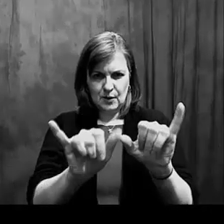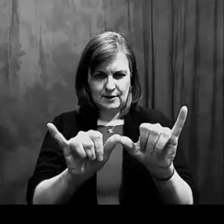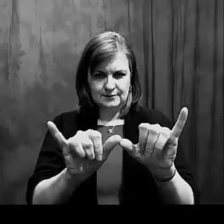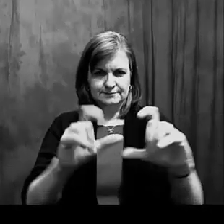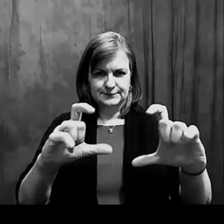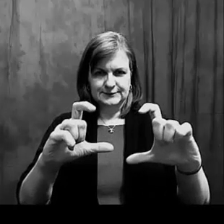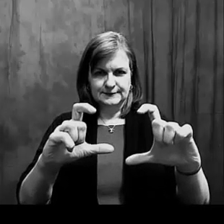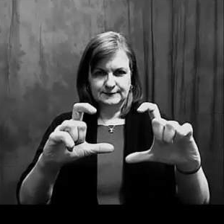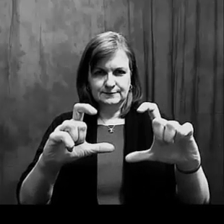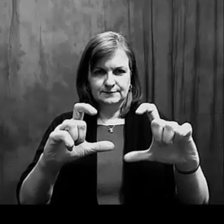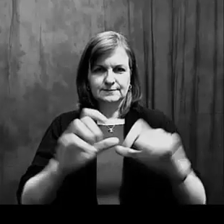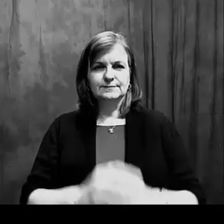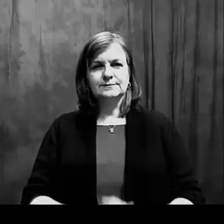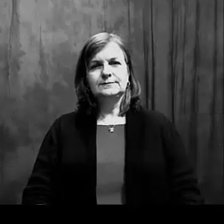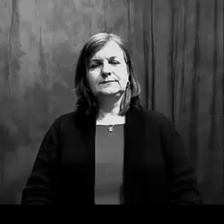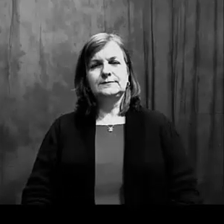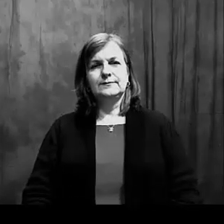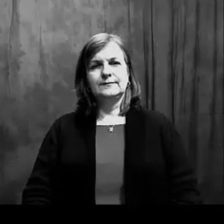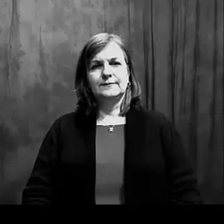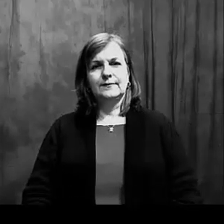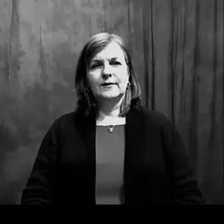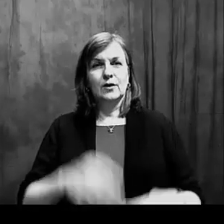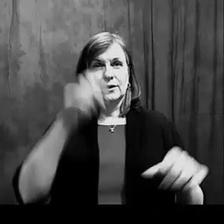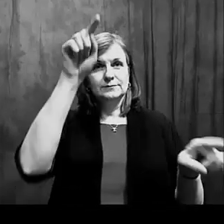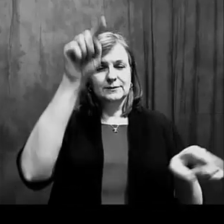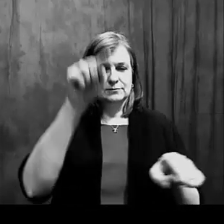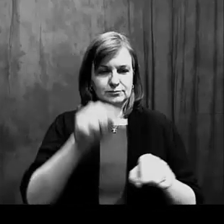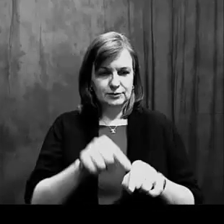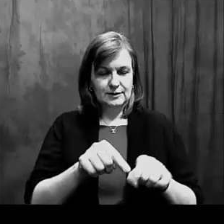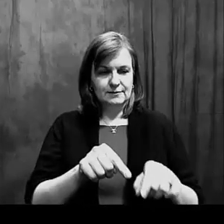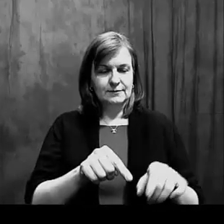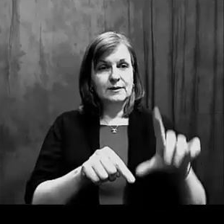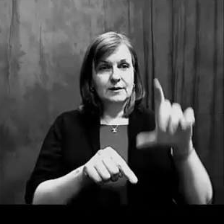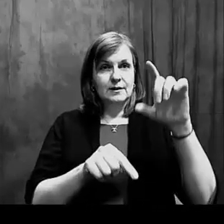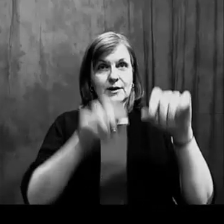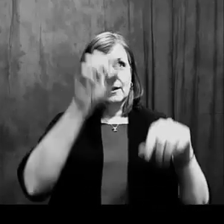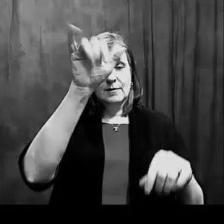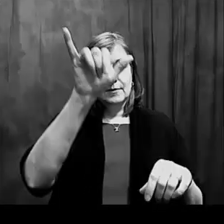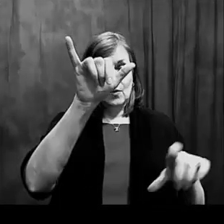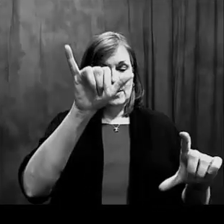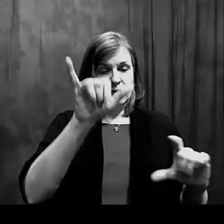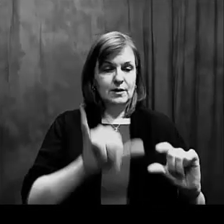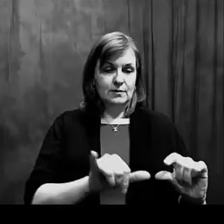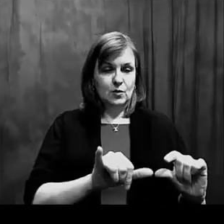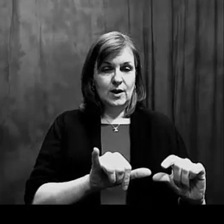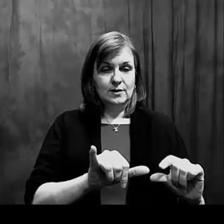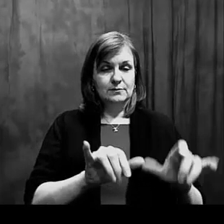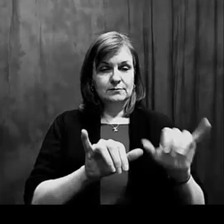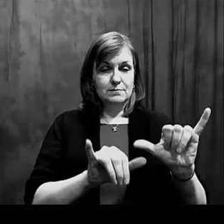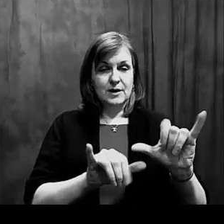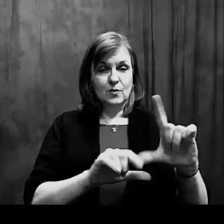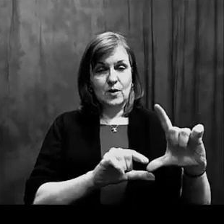so when we recombine those to make children we do this like an old multiplication table